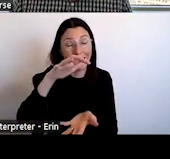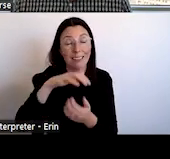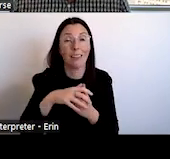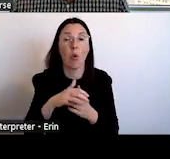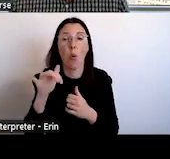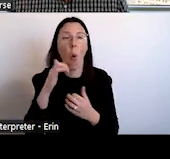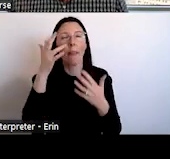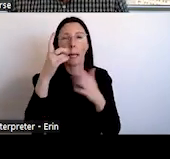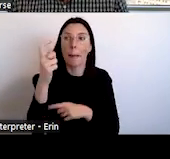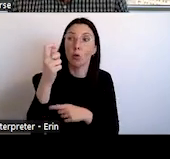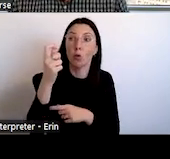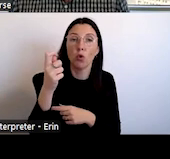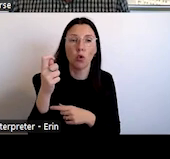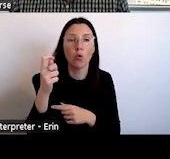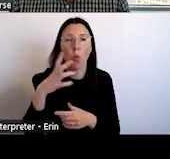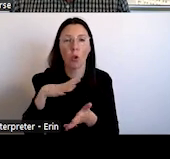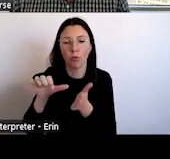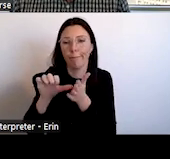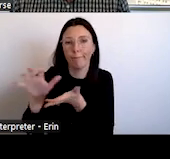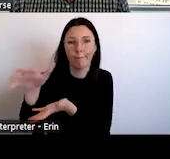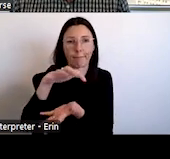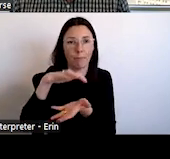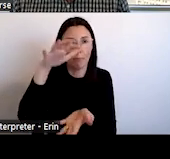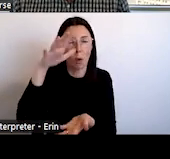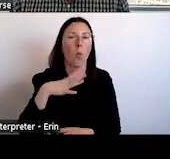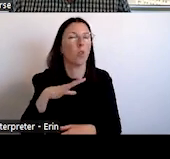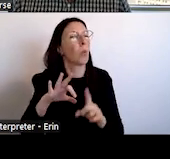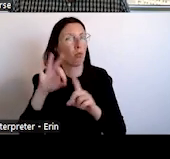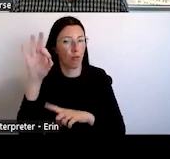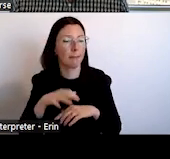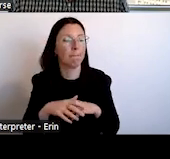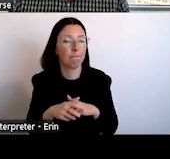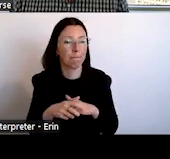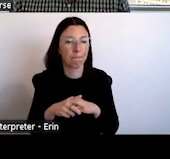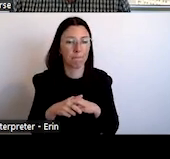their fundraising to the next level. It provides an opportunity where we, Creative